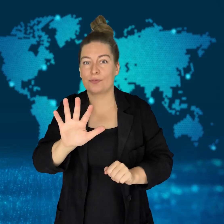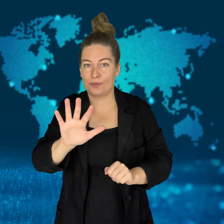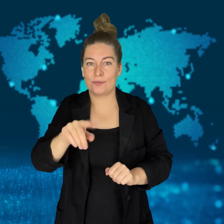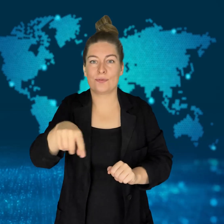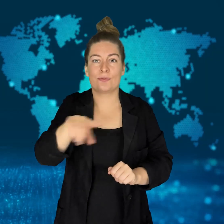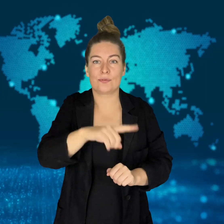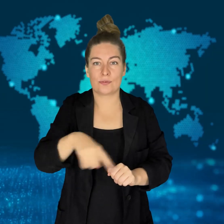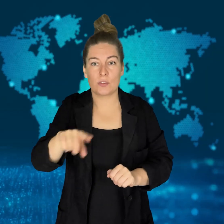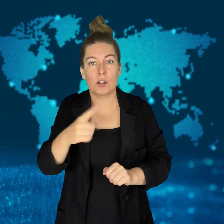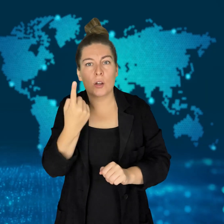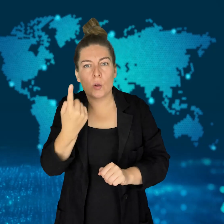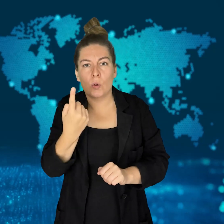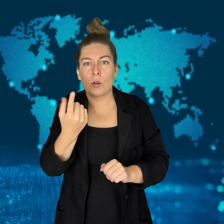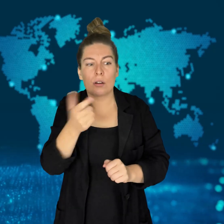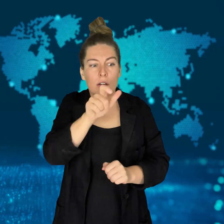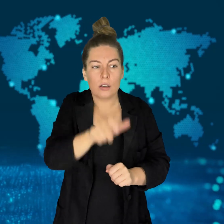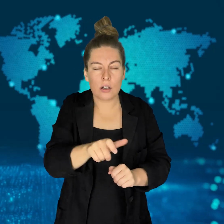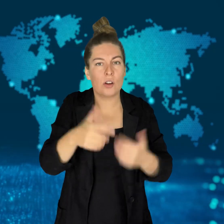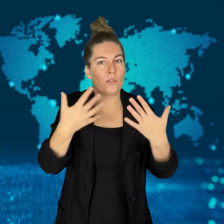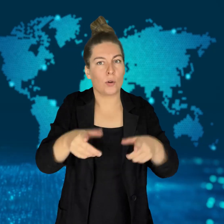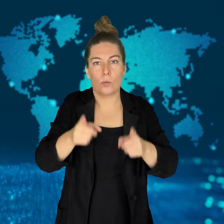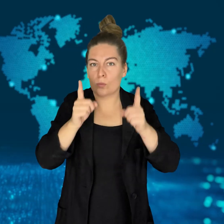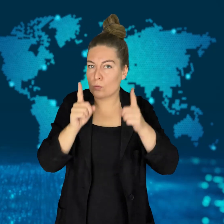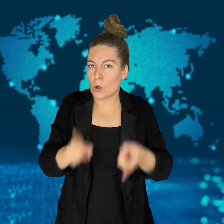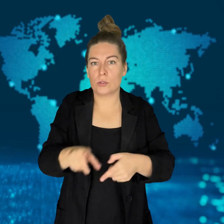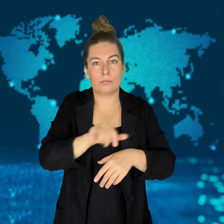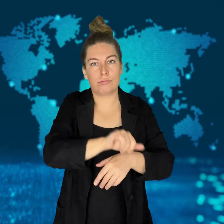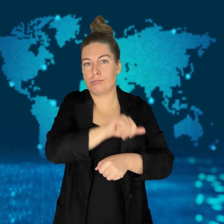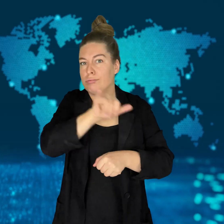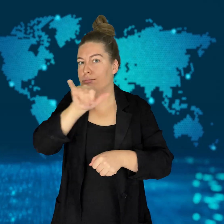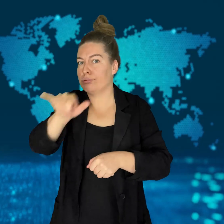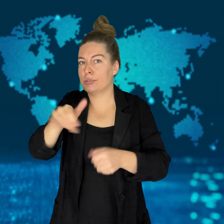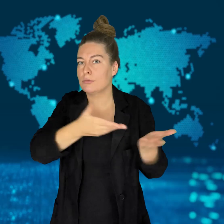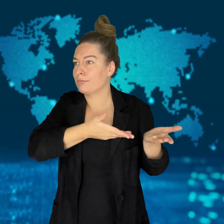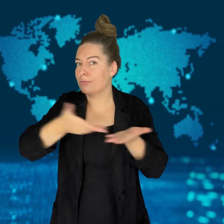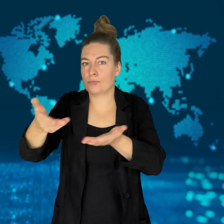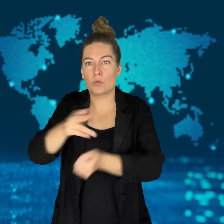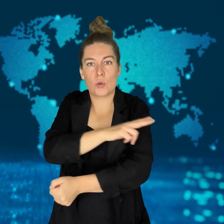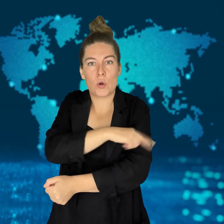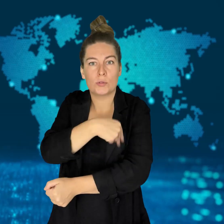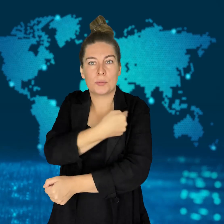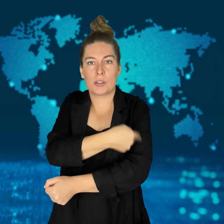in their 7th of October rampage.